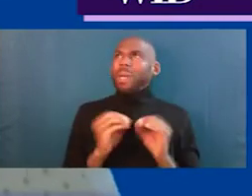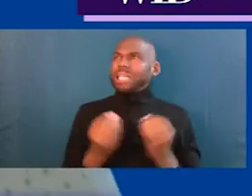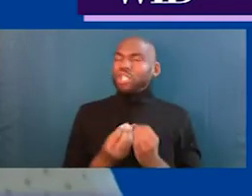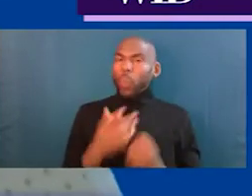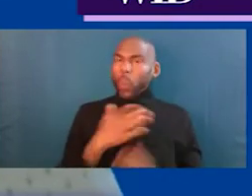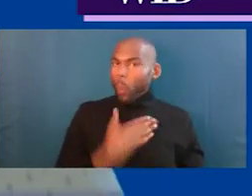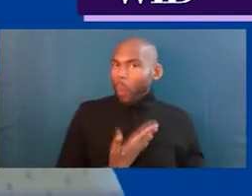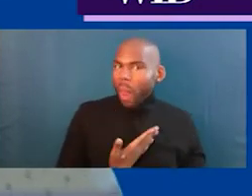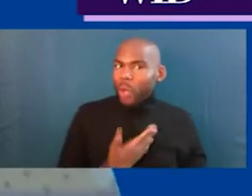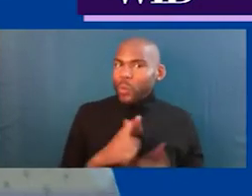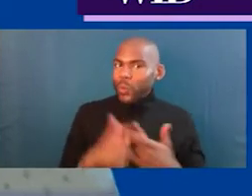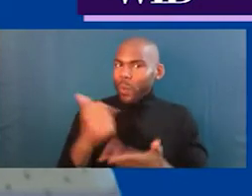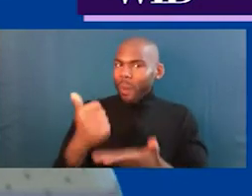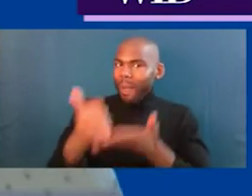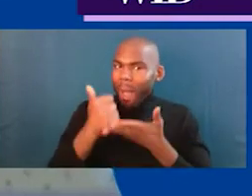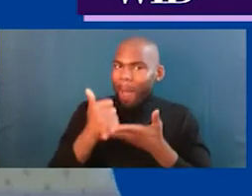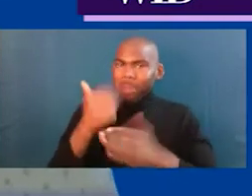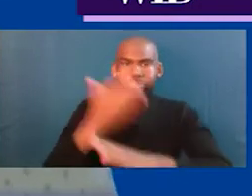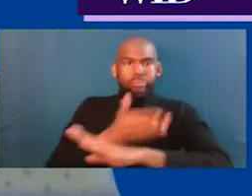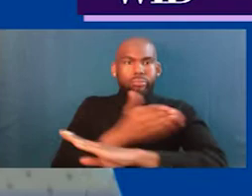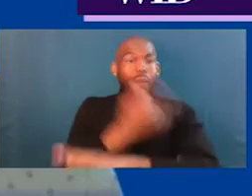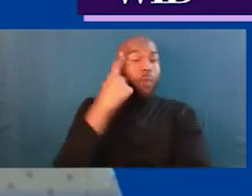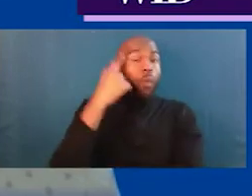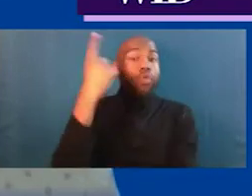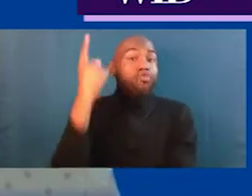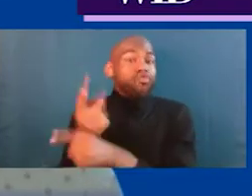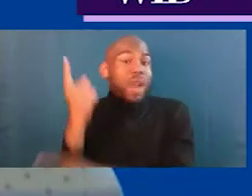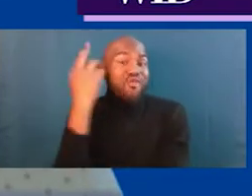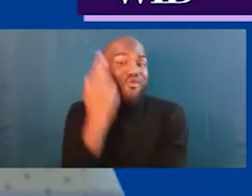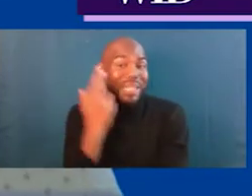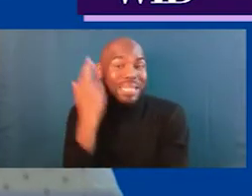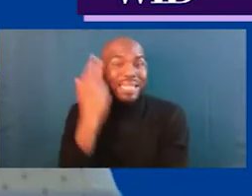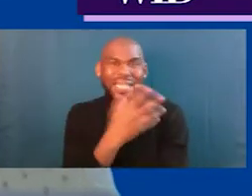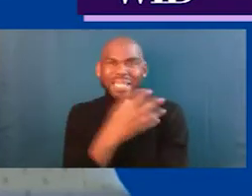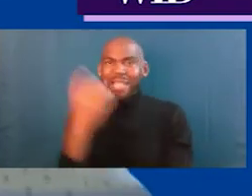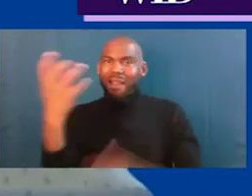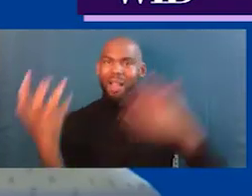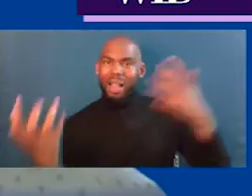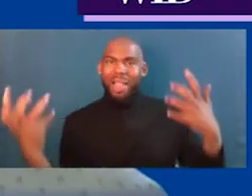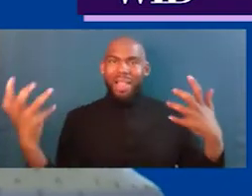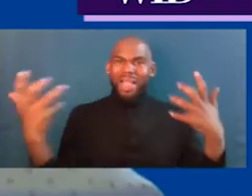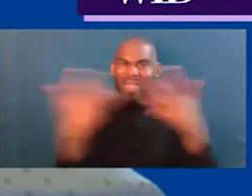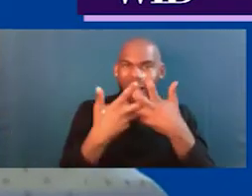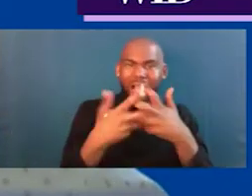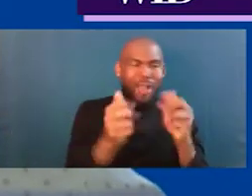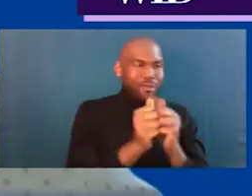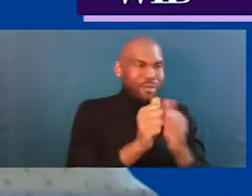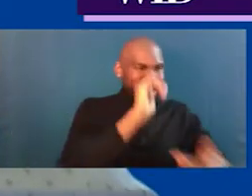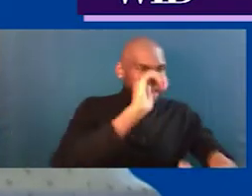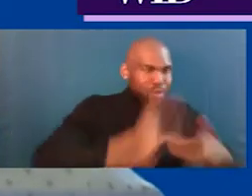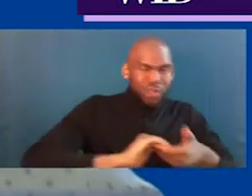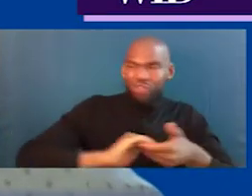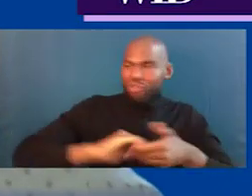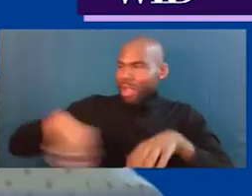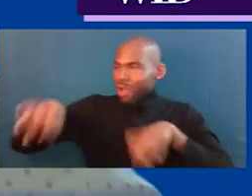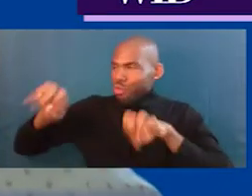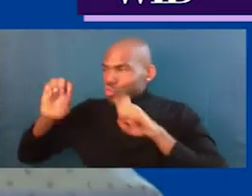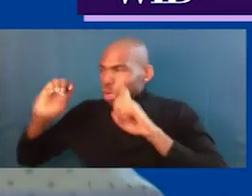willing to help us get better for the right reasons and align with collaboration, education,